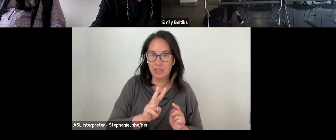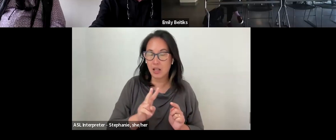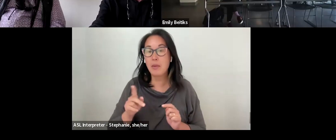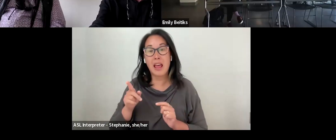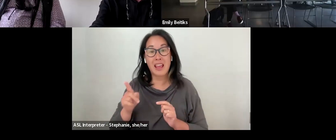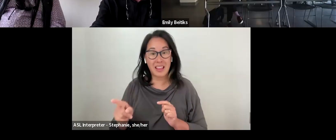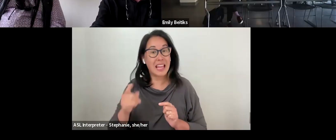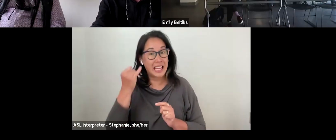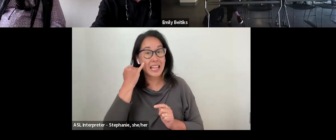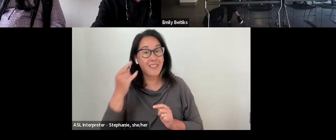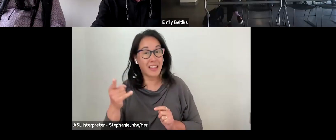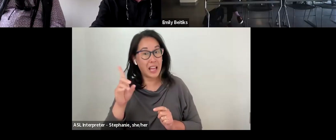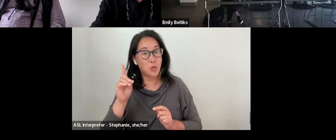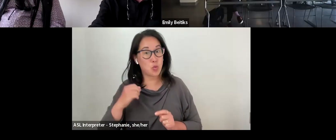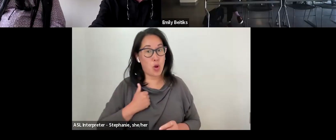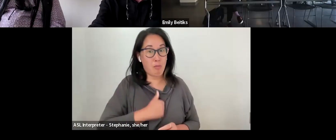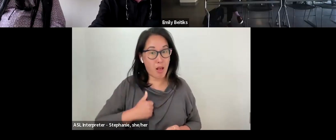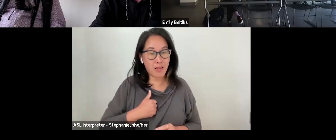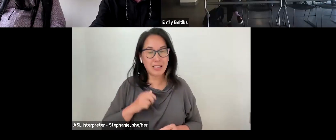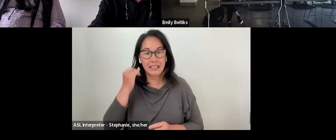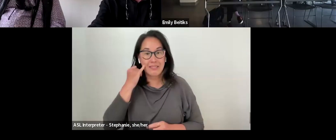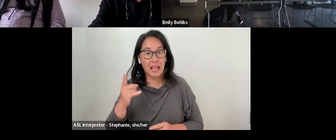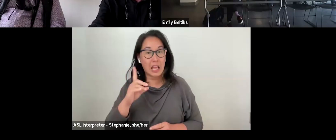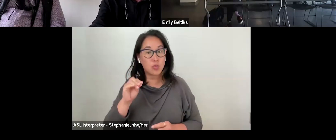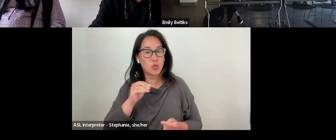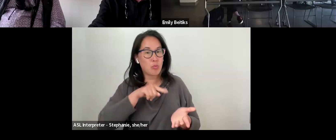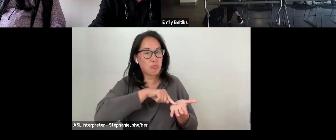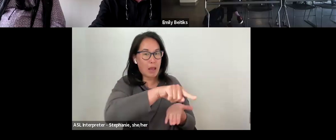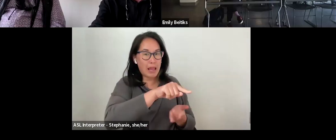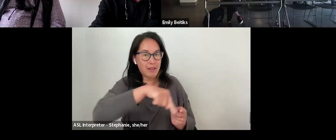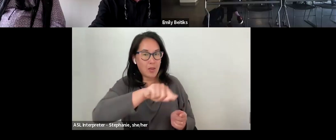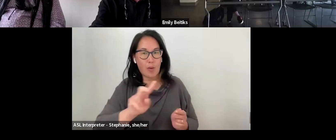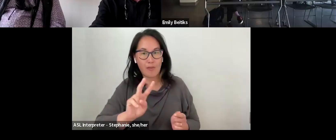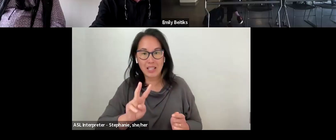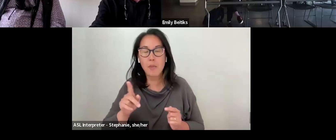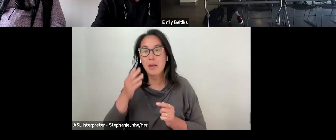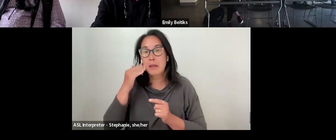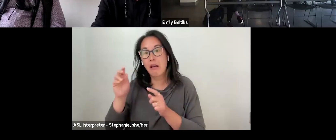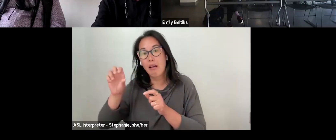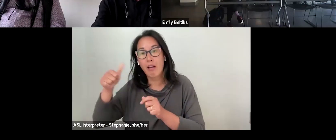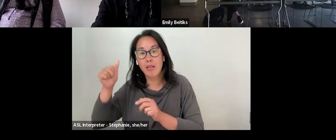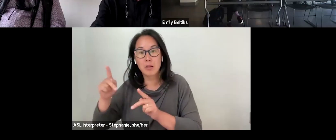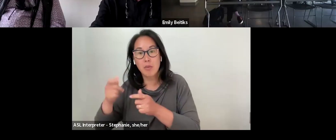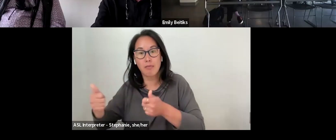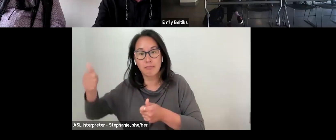It's because they're forced to by the outside. By the threat of a lawsuit or oversight bodies or something else.